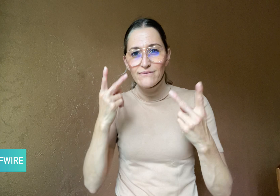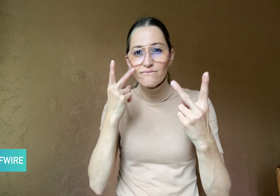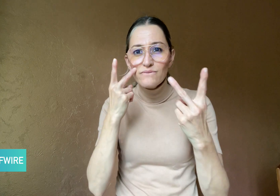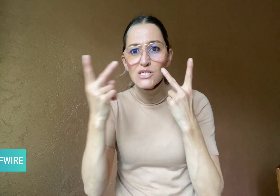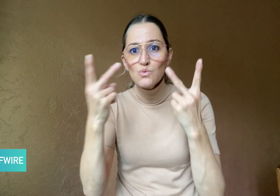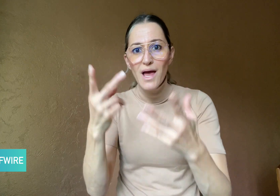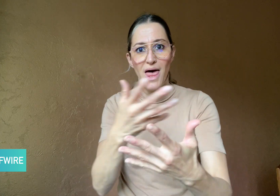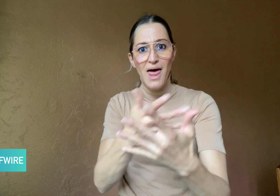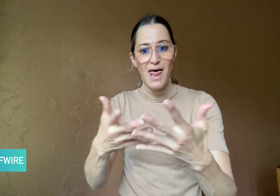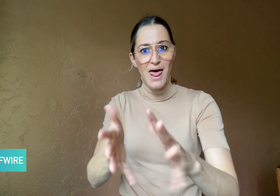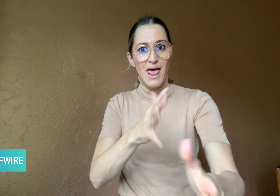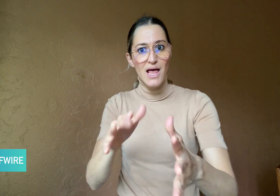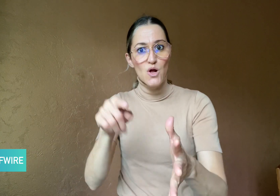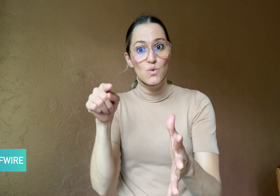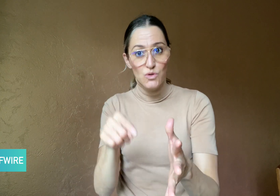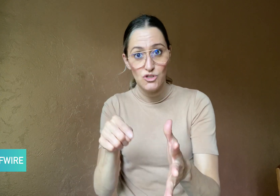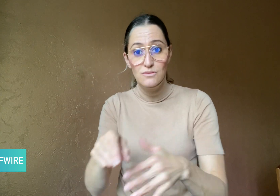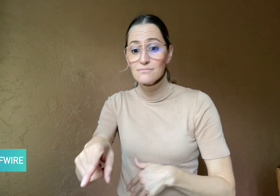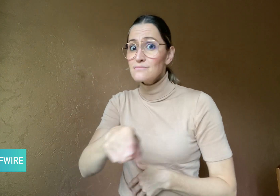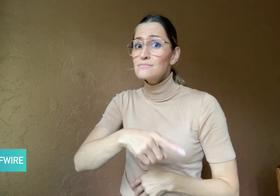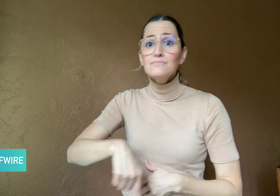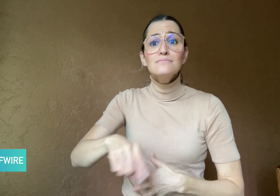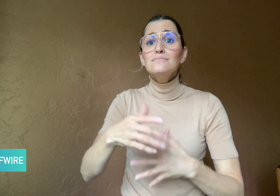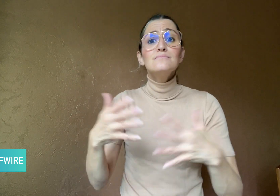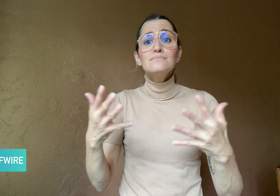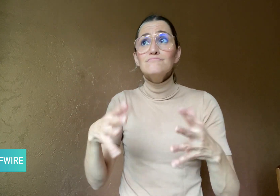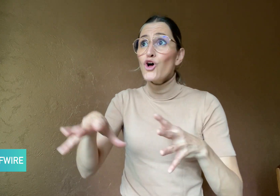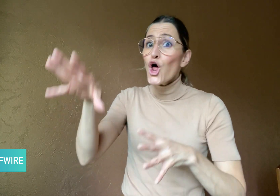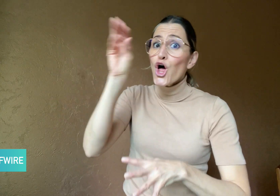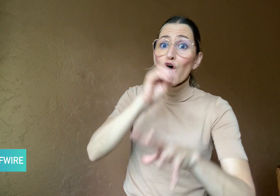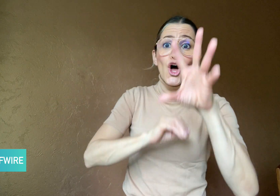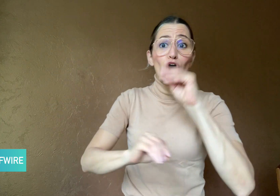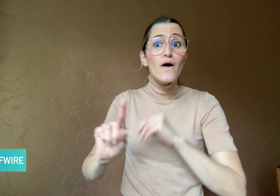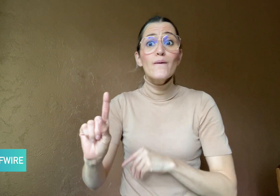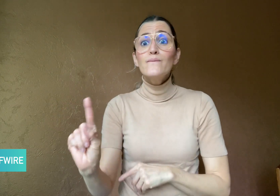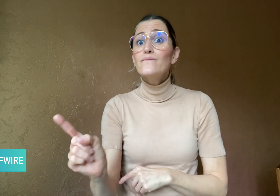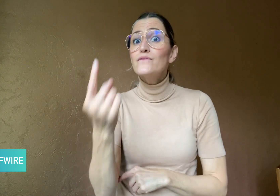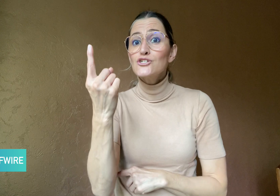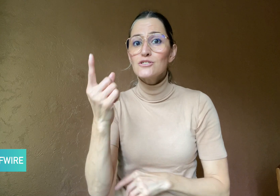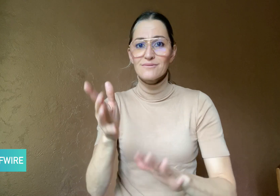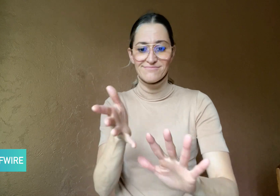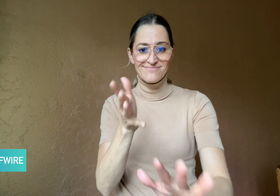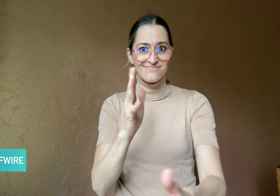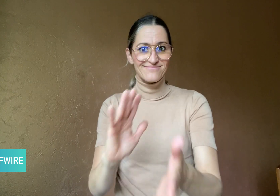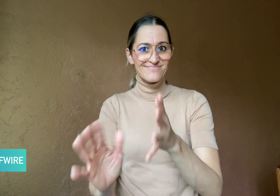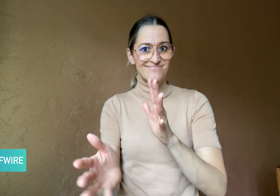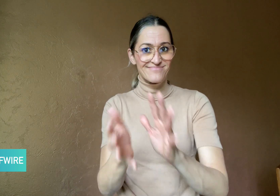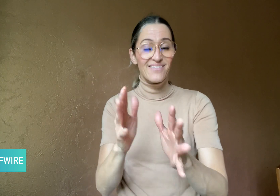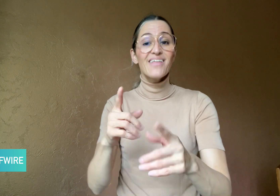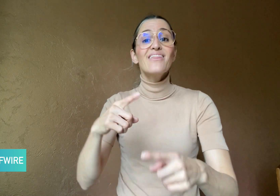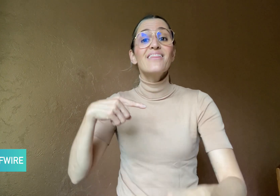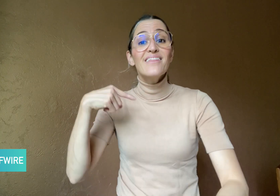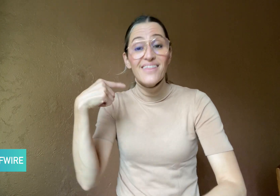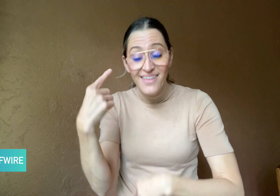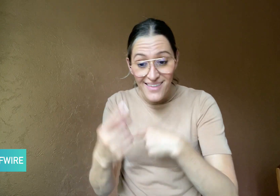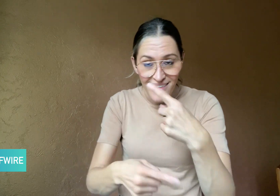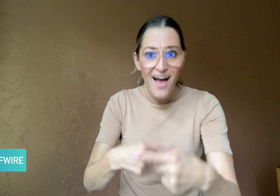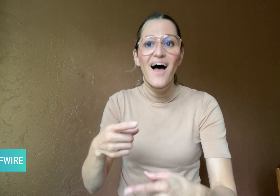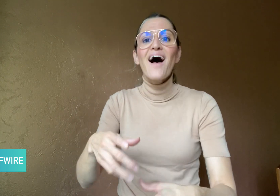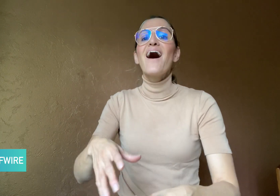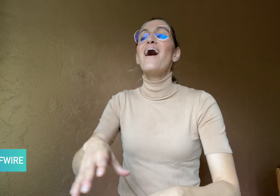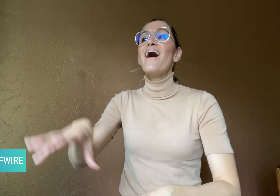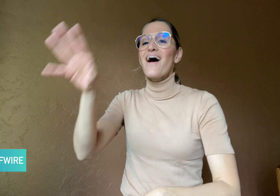They usually learn to sign before they learn how to speak.